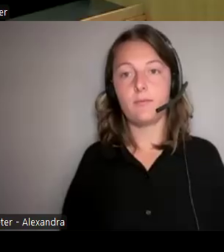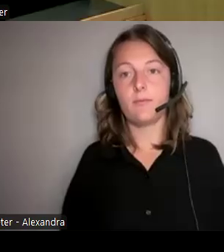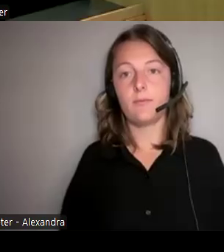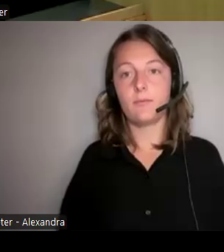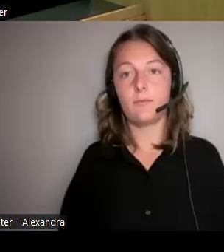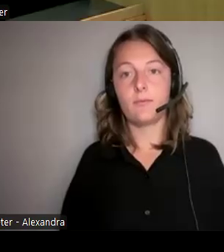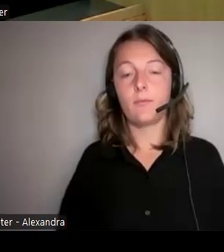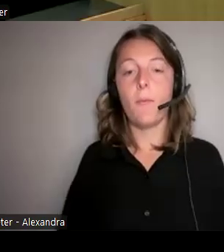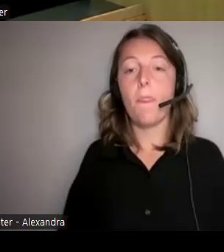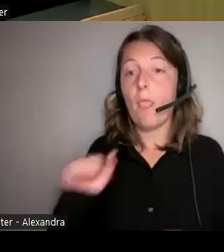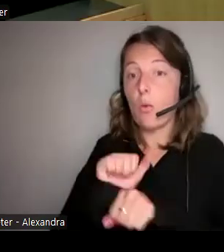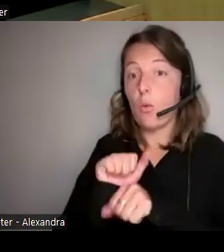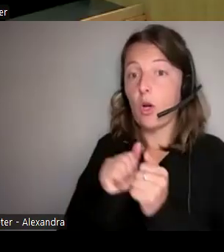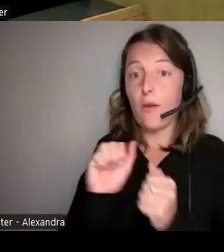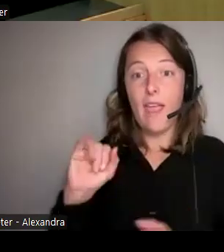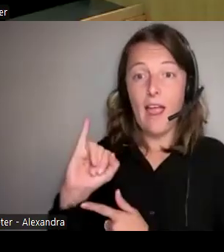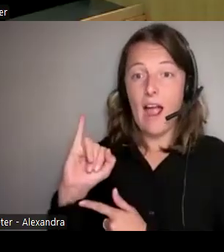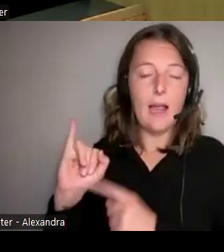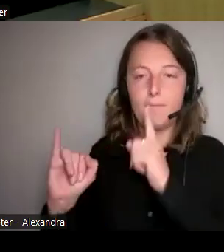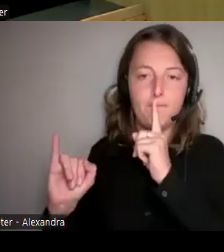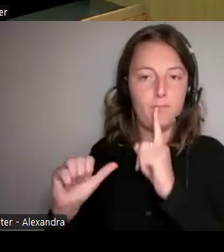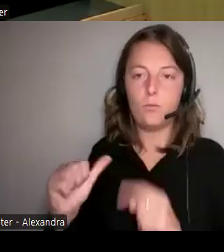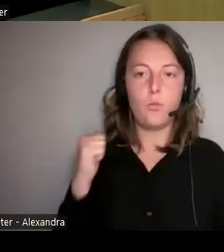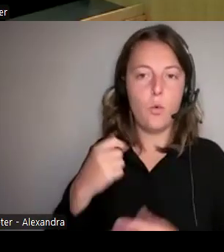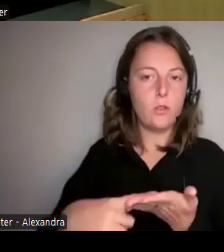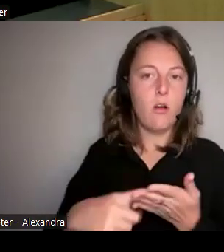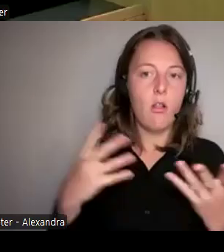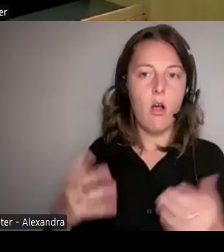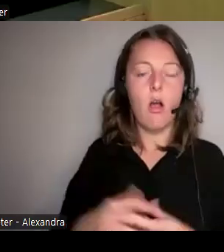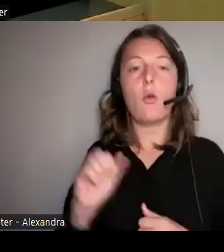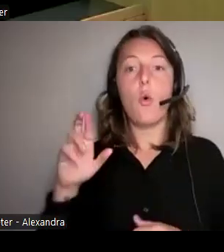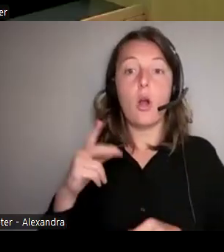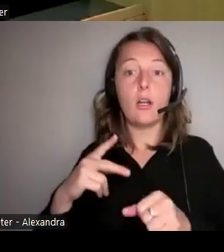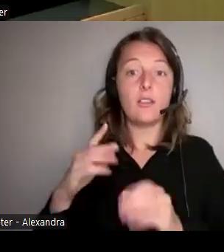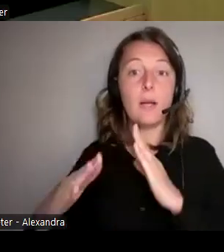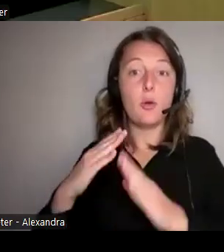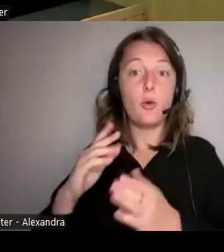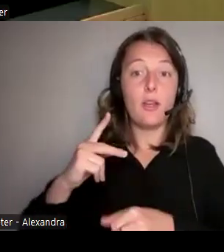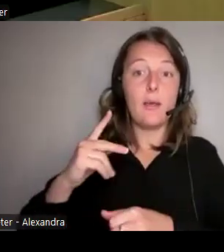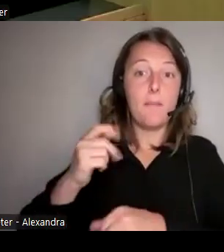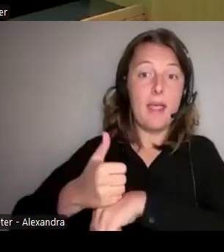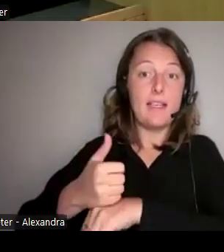work that I do with AI or um, community- based um, participatory research because I really just